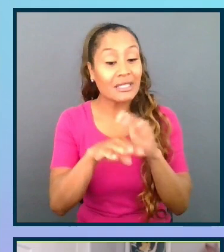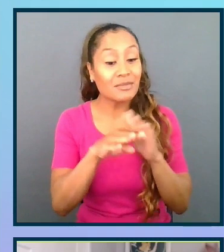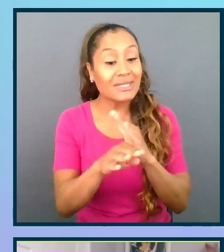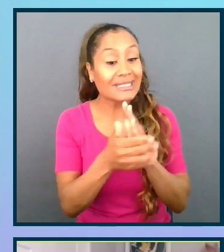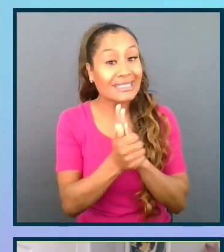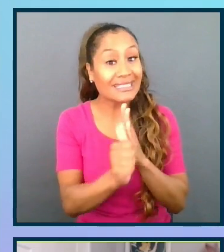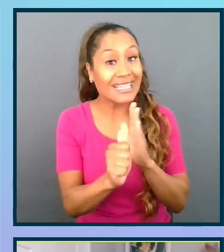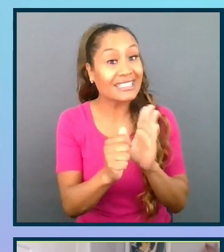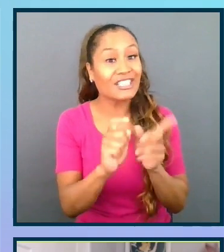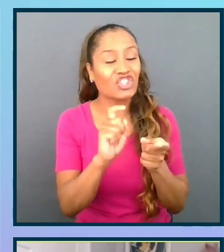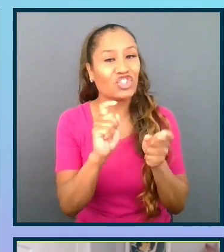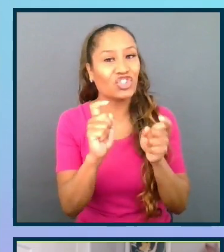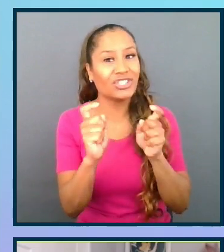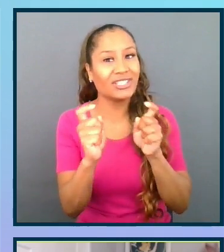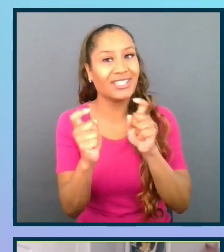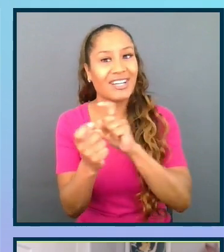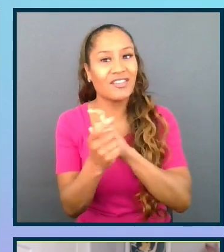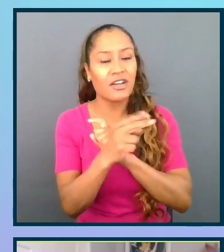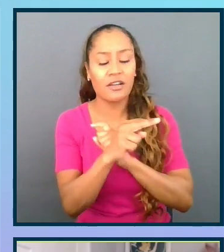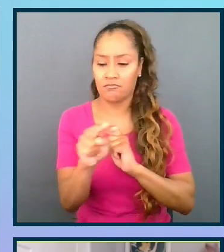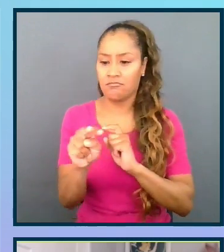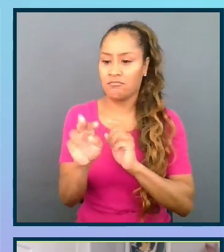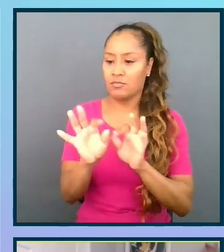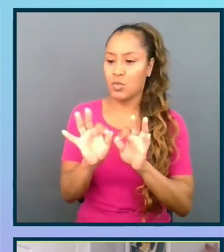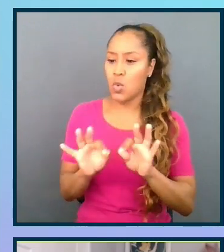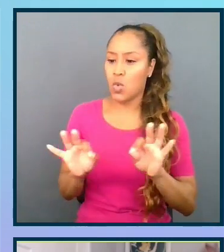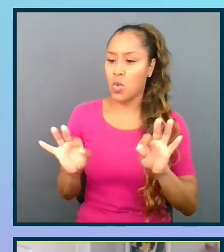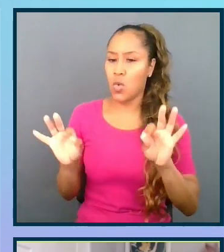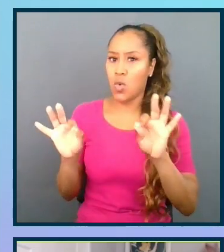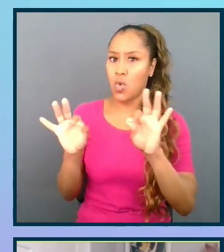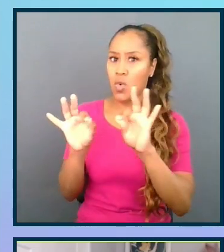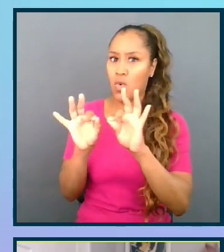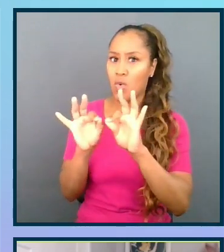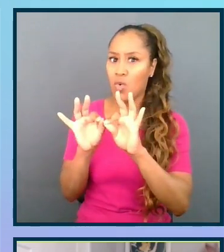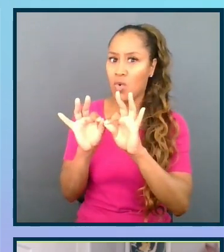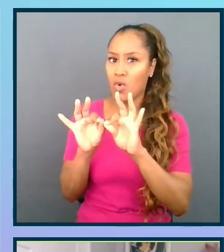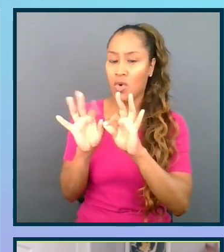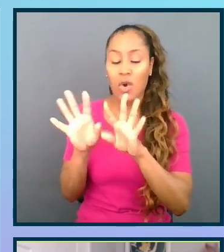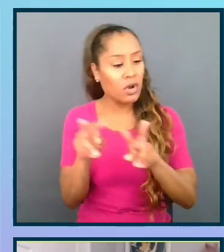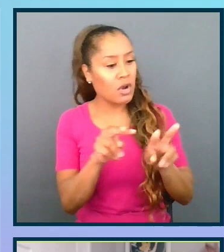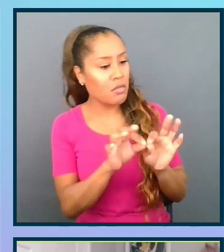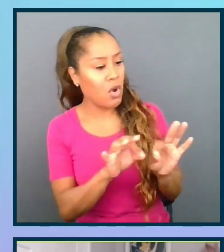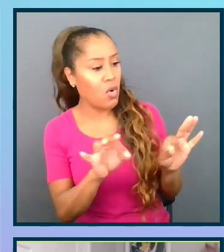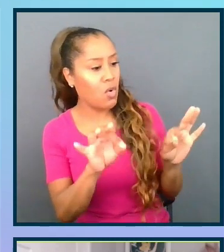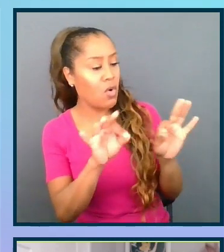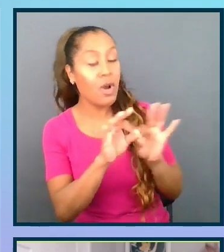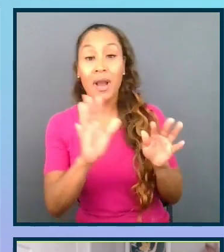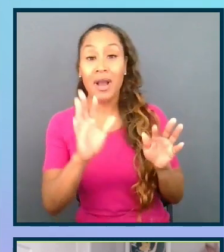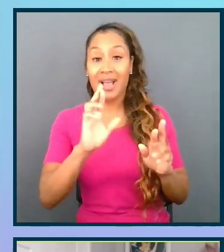and they're starting to important. Roles like mine are be being created more and more.